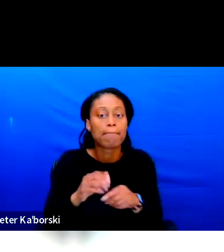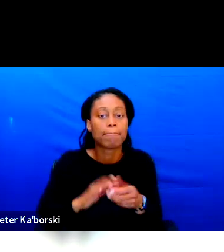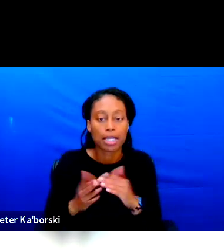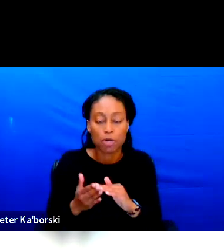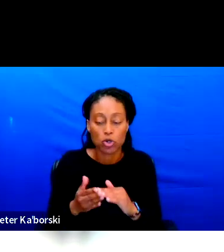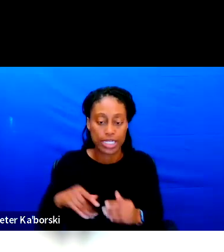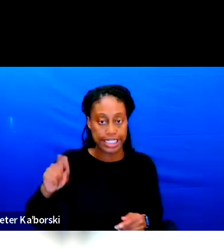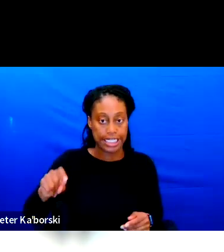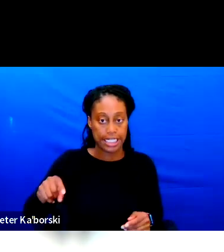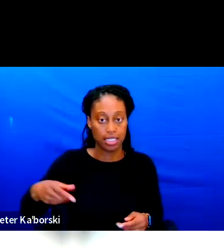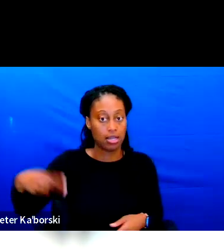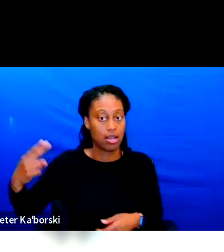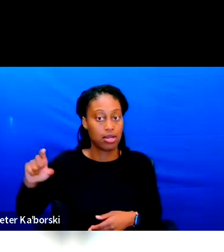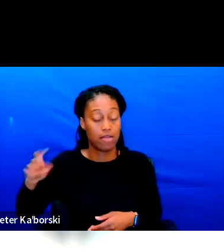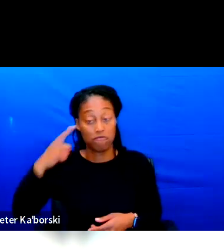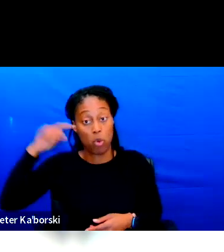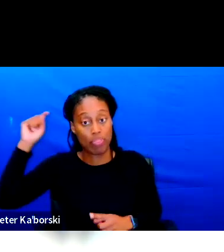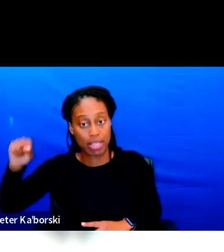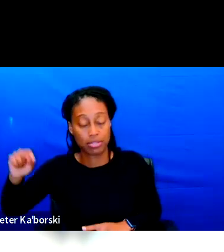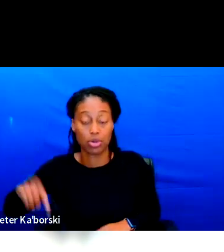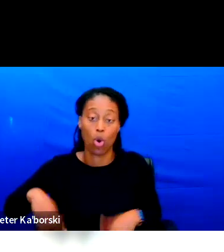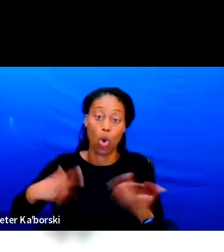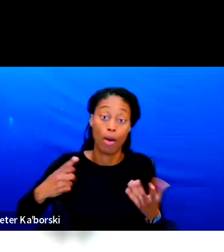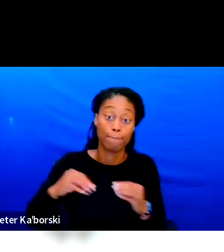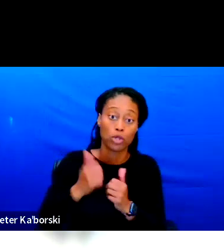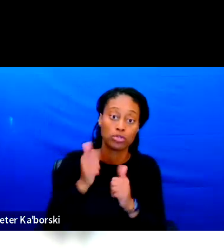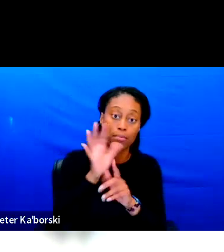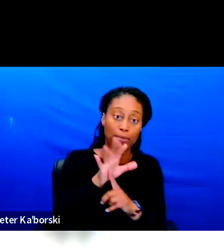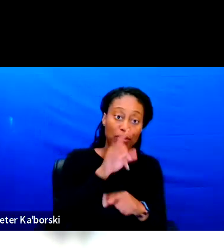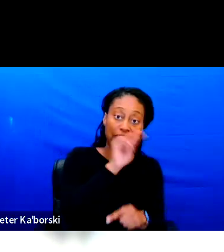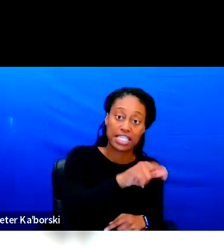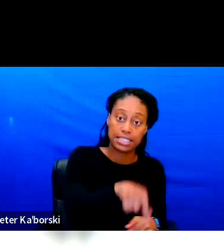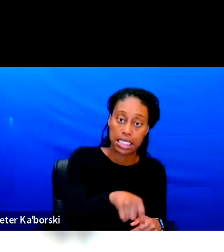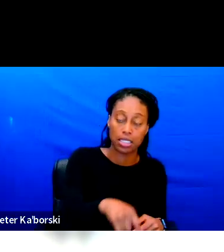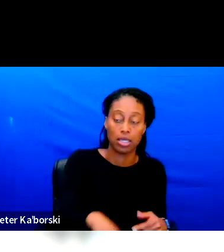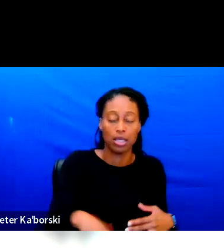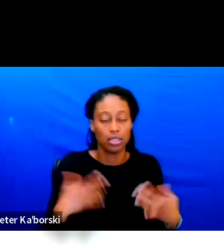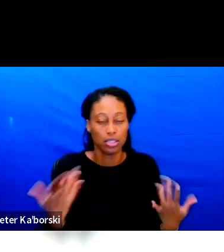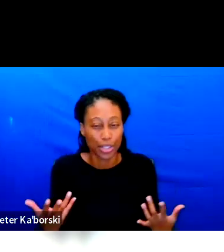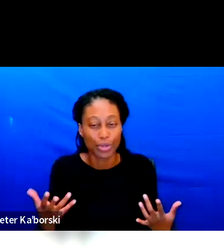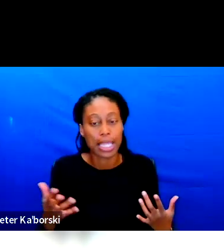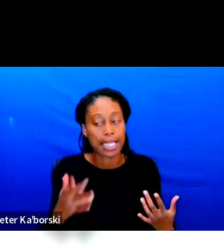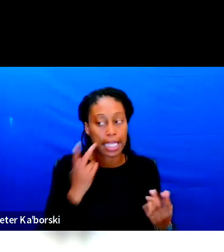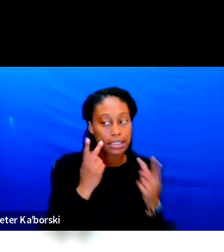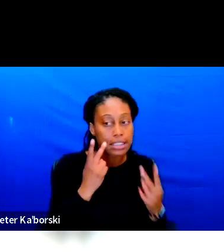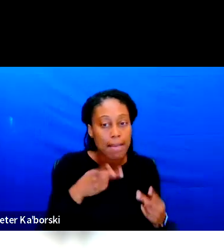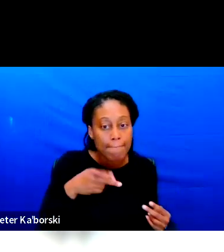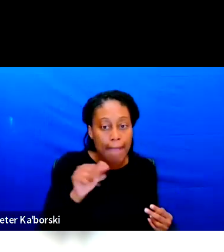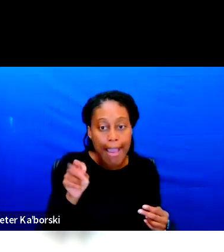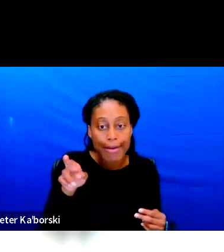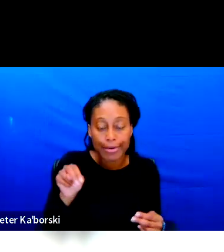Kyle Kleist: cause. One of the things we've looked at is like, well, I'll be honest. We've been. We've been. We've received more in ours for housing